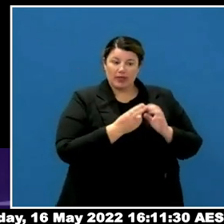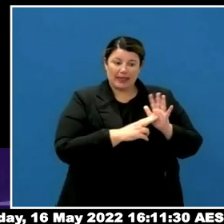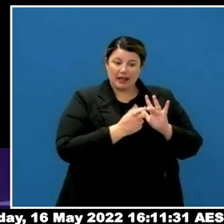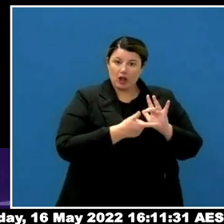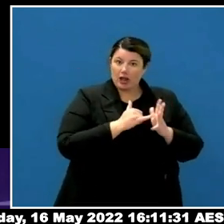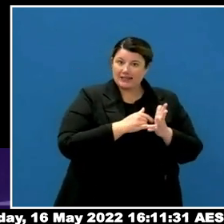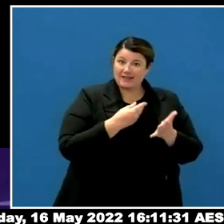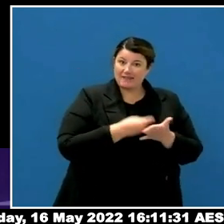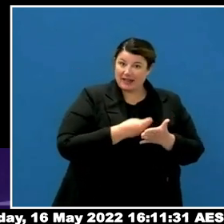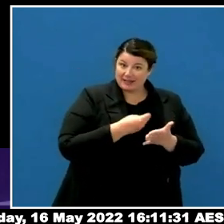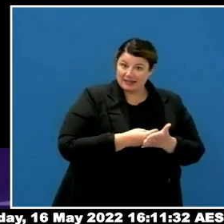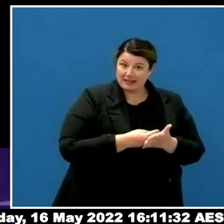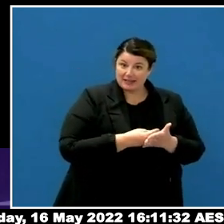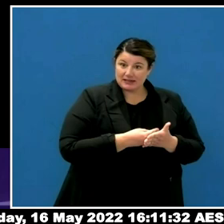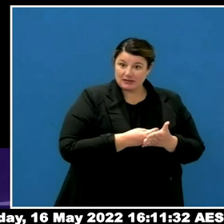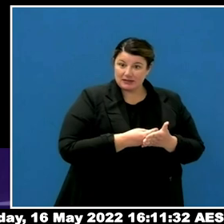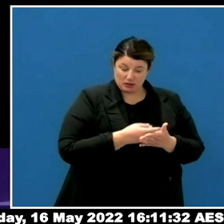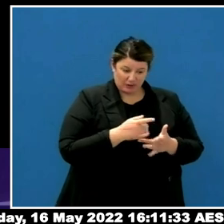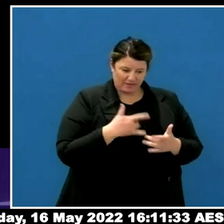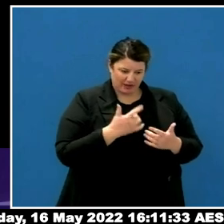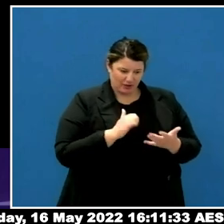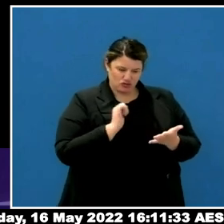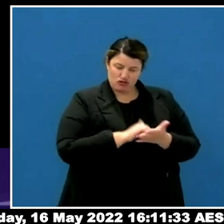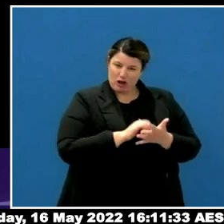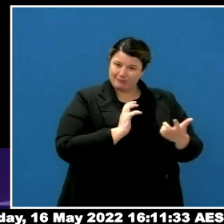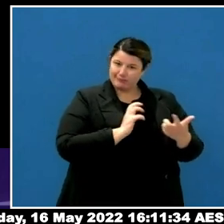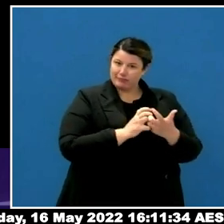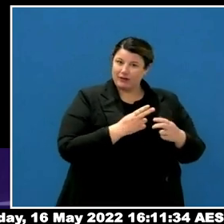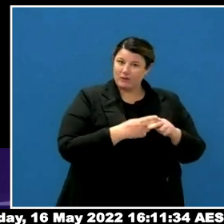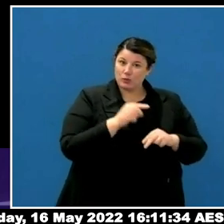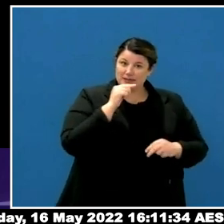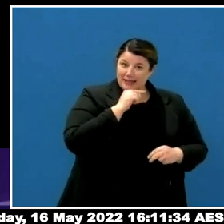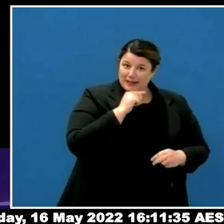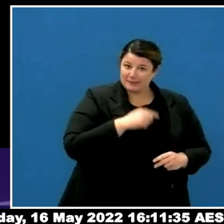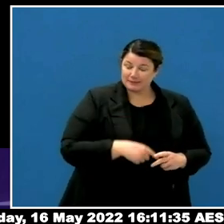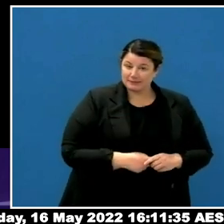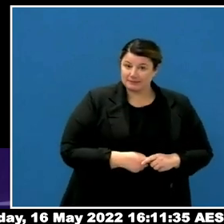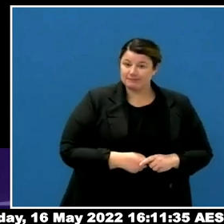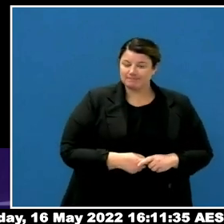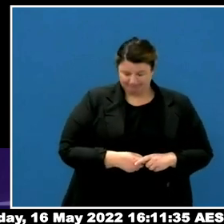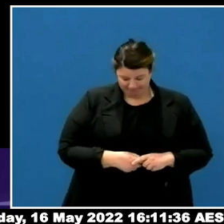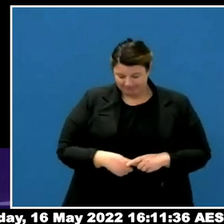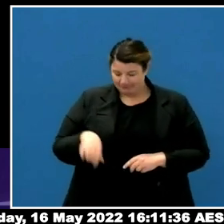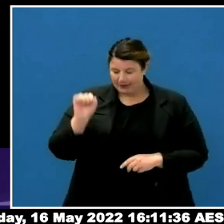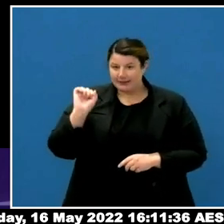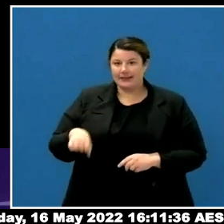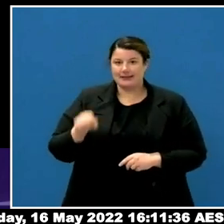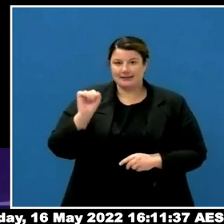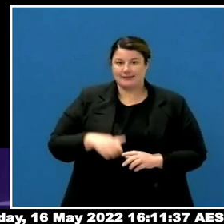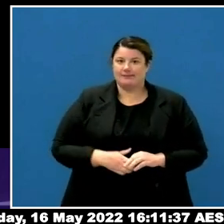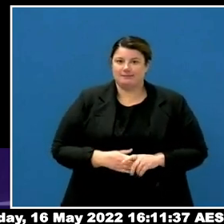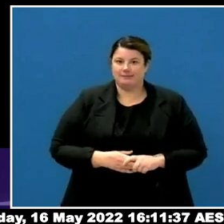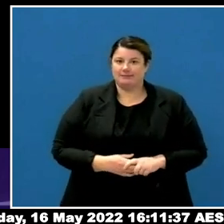meeting what you want for Toby? Definitely. Yes. COMMISSIONER McEWIN: Thank you. Commissioner Bennett.